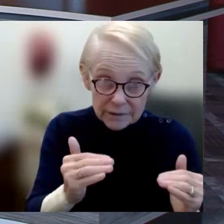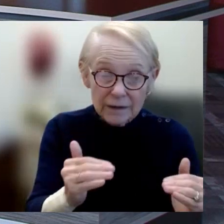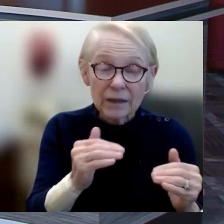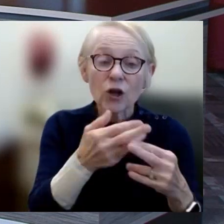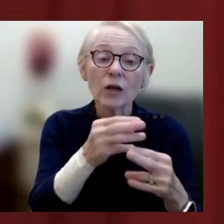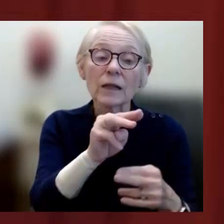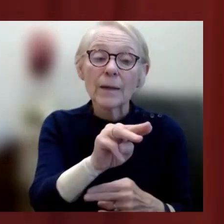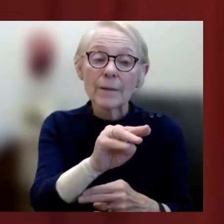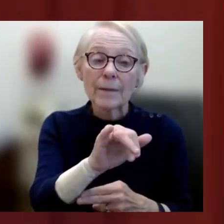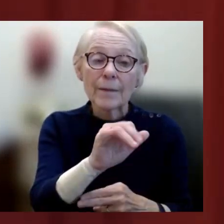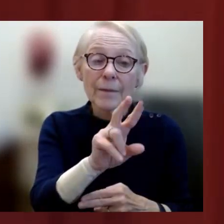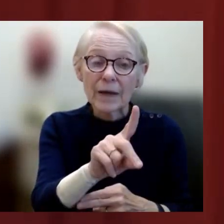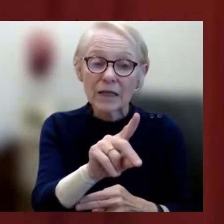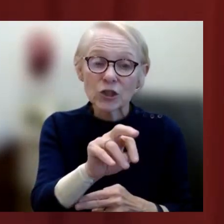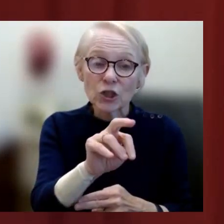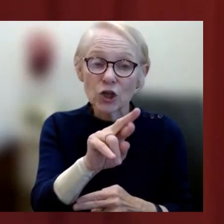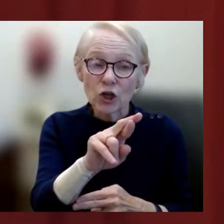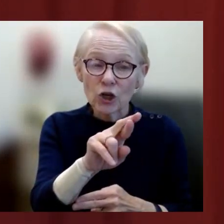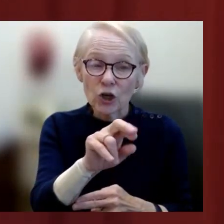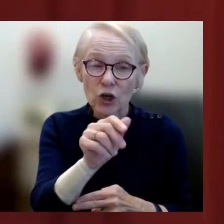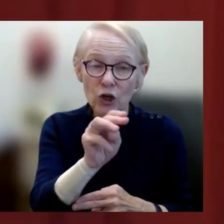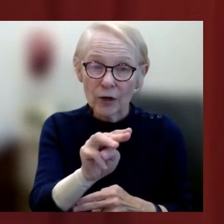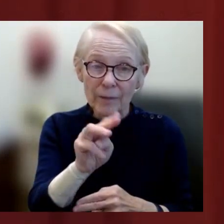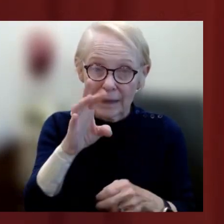approach but did you guys have anything that you wanted to mention before we close out